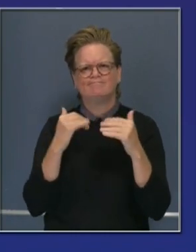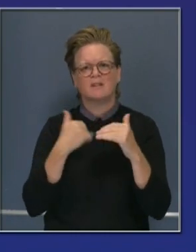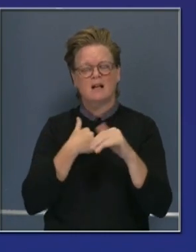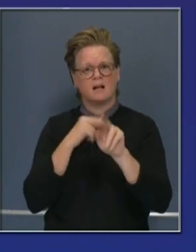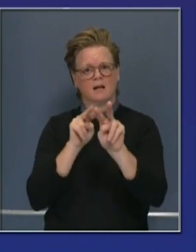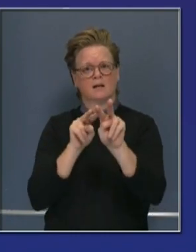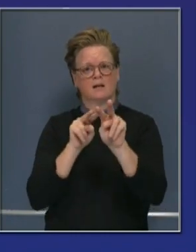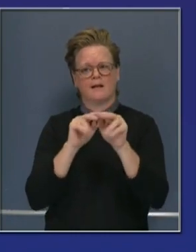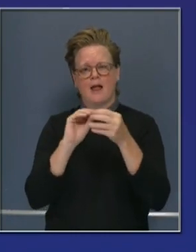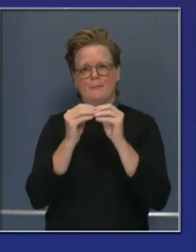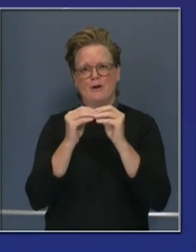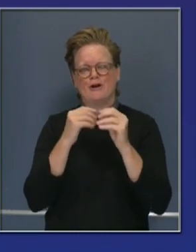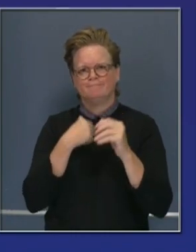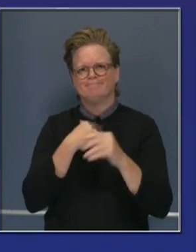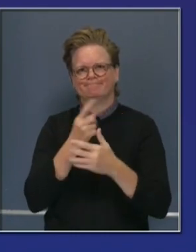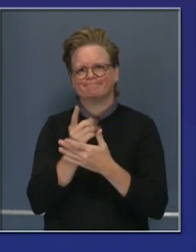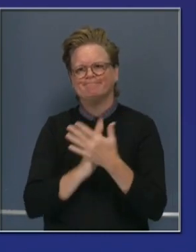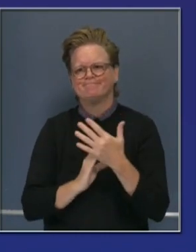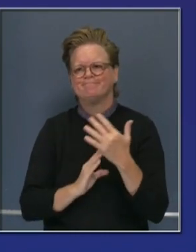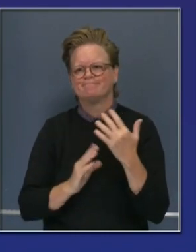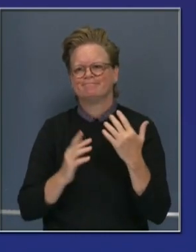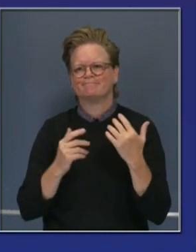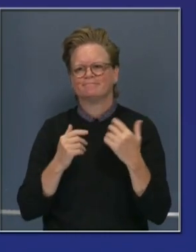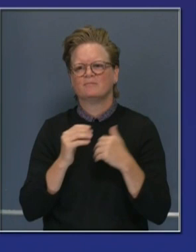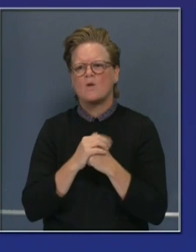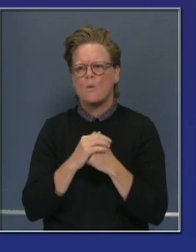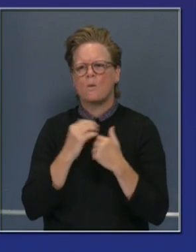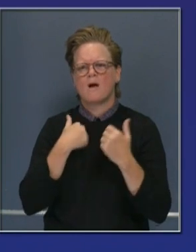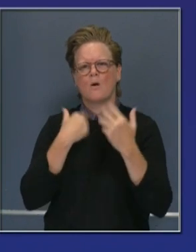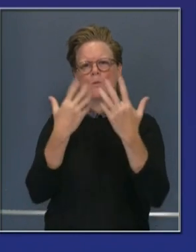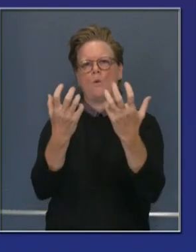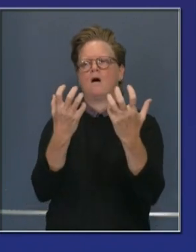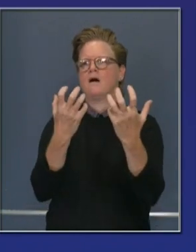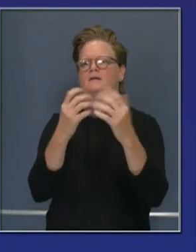YOU SEE THE NUMBER OF POSITIVE COVID-19 PATIENTS IN OUR HOSPITAL SYSTEMS. IT'S A SOBER REMINDER WHAT WE ARE ANNOUNCING TODAY AND WHAT